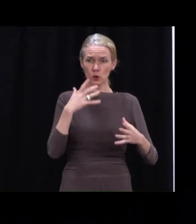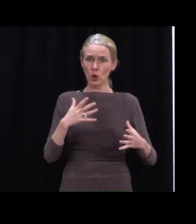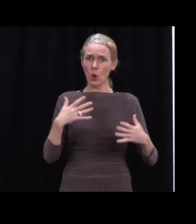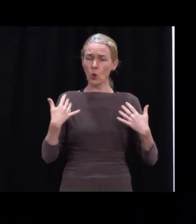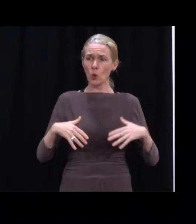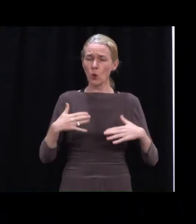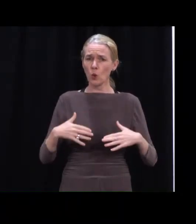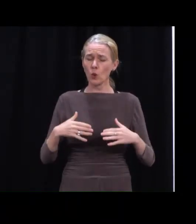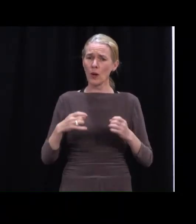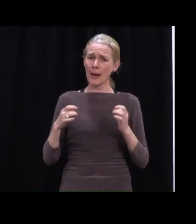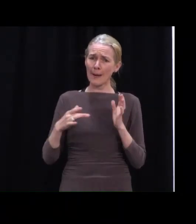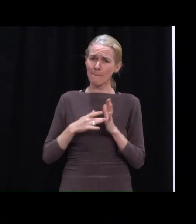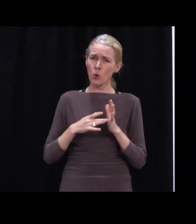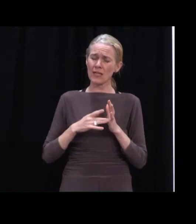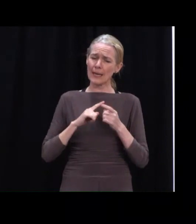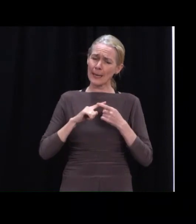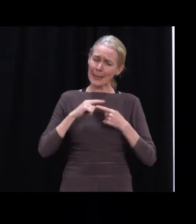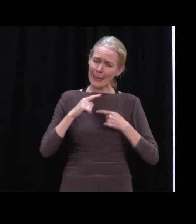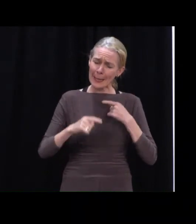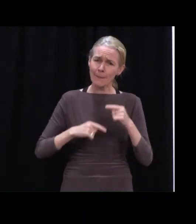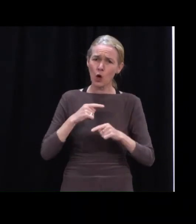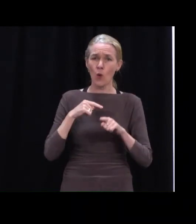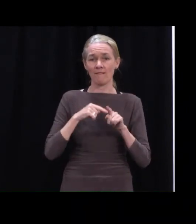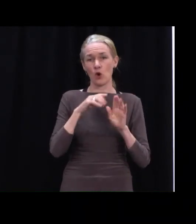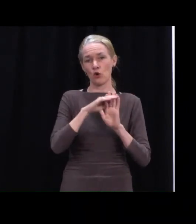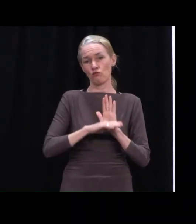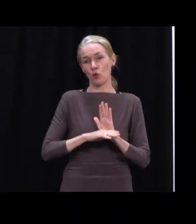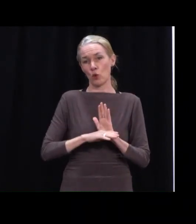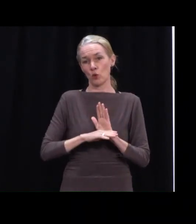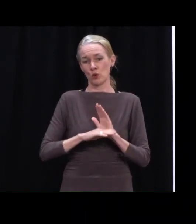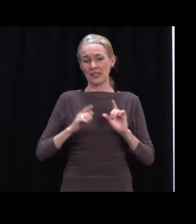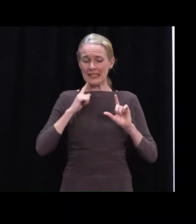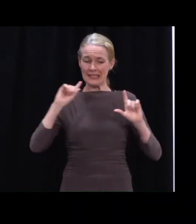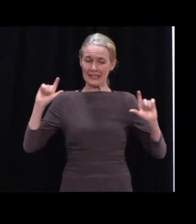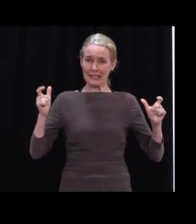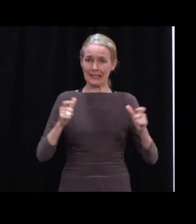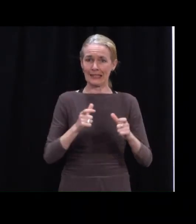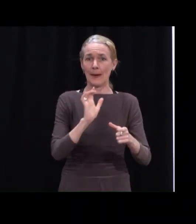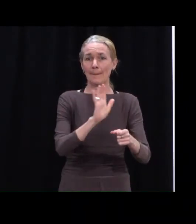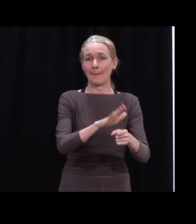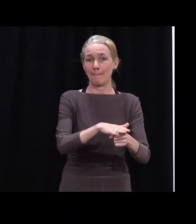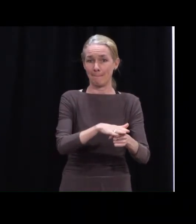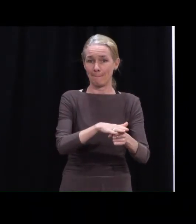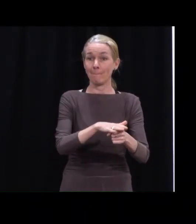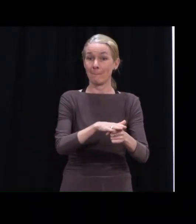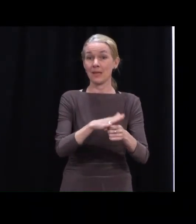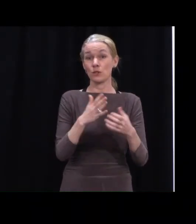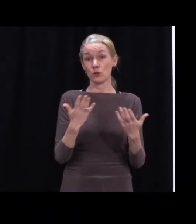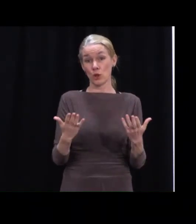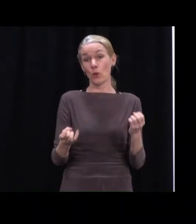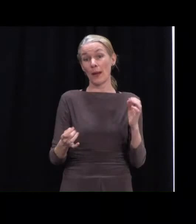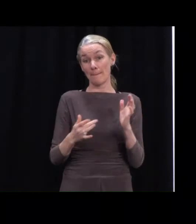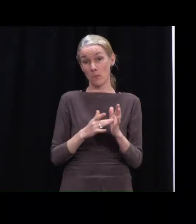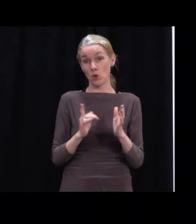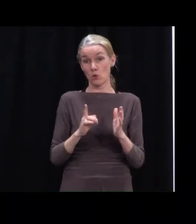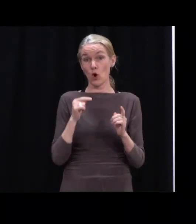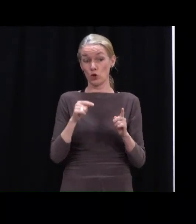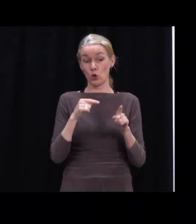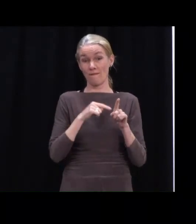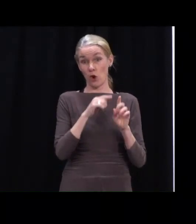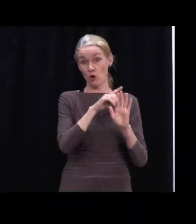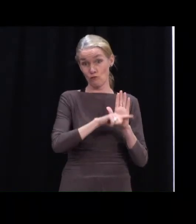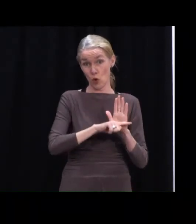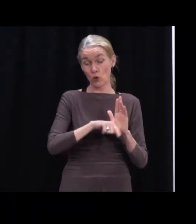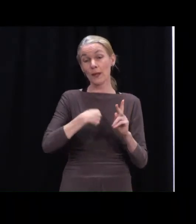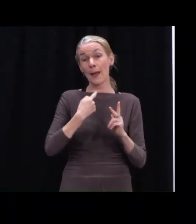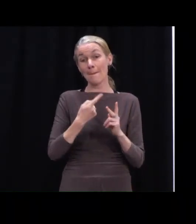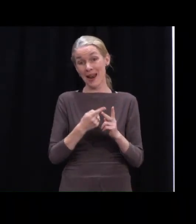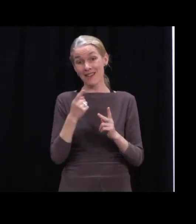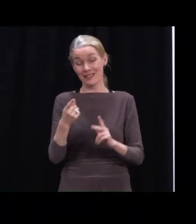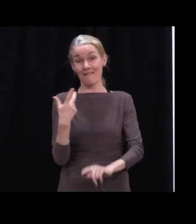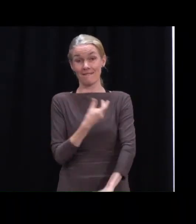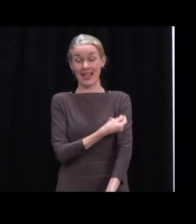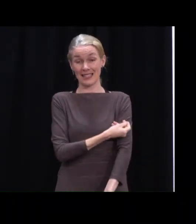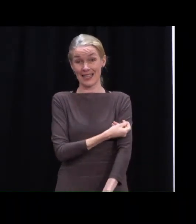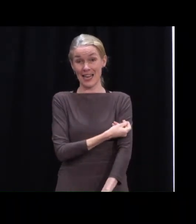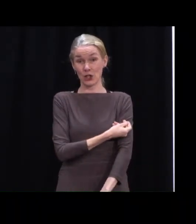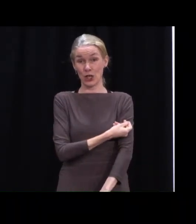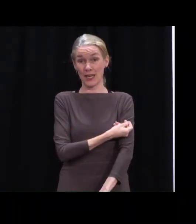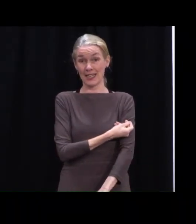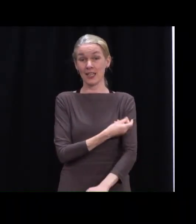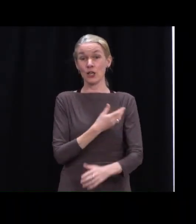whanau. Six cases are under the